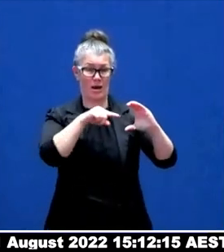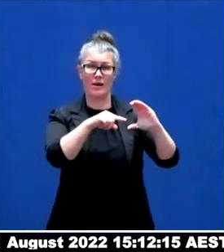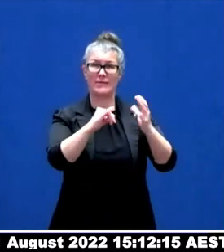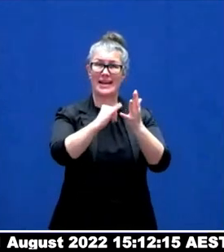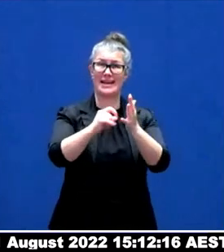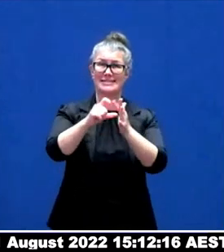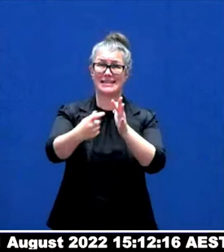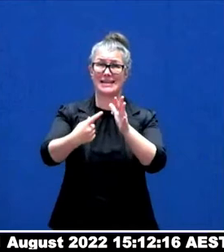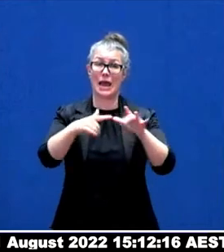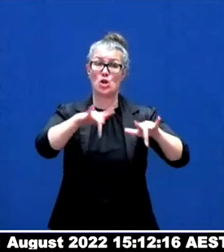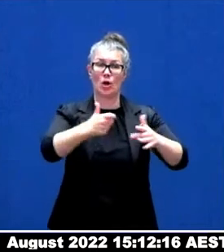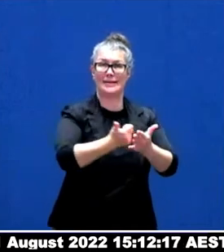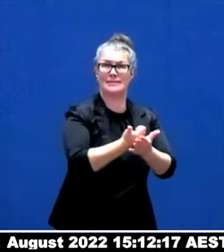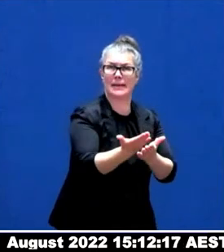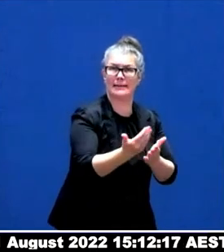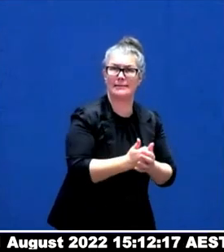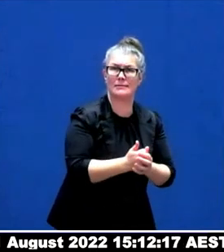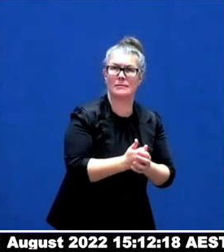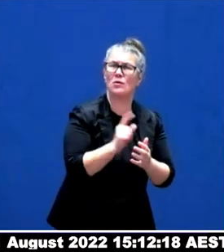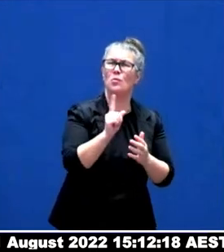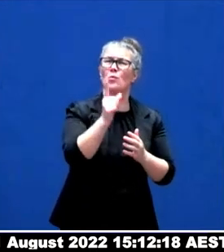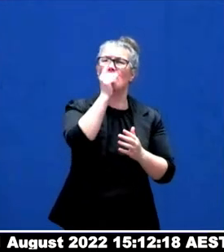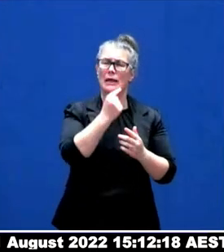What can you tell us about, firstly, what that under-spend means?